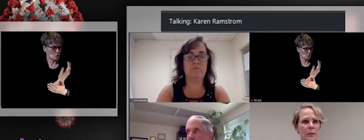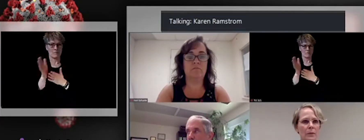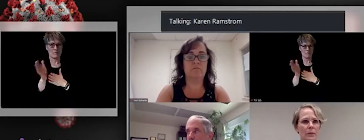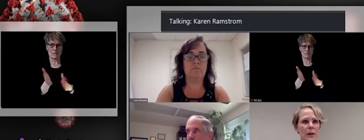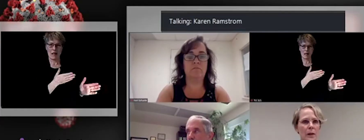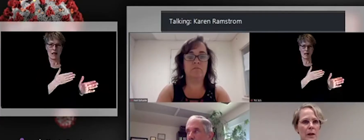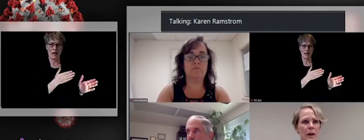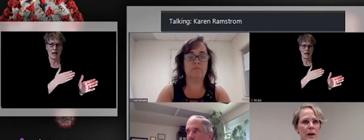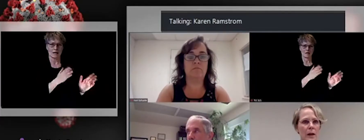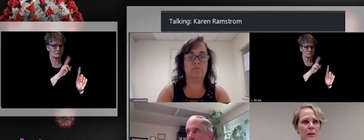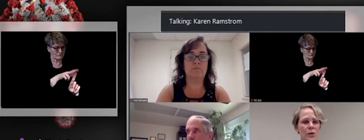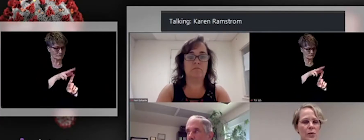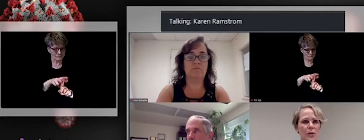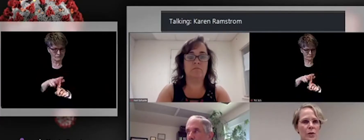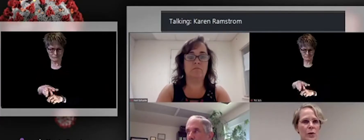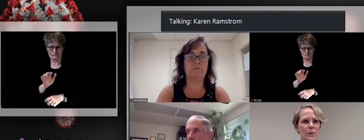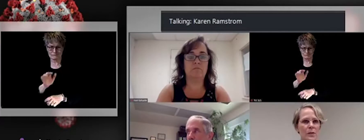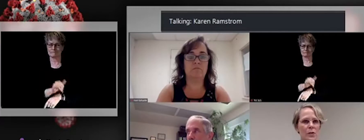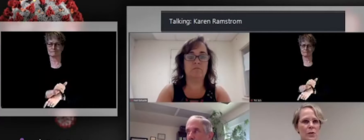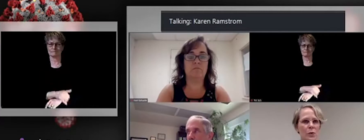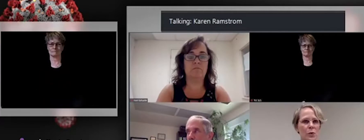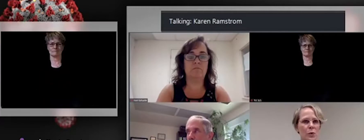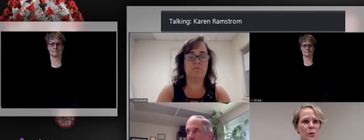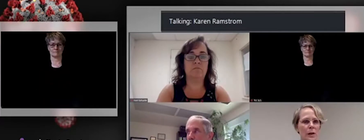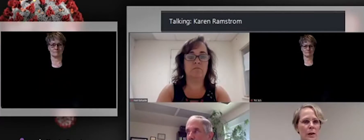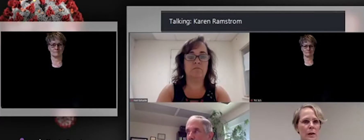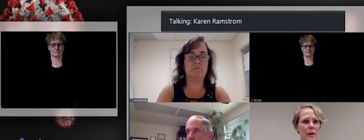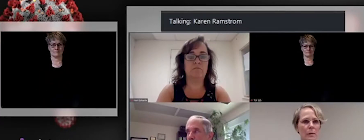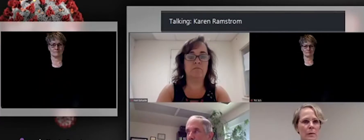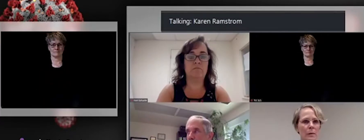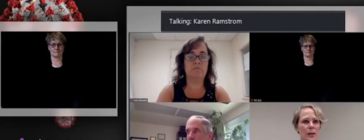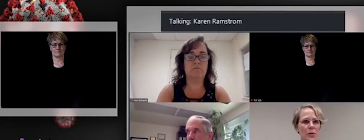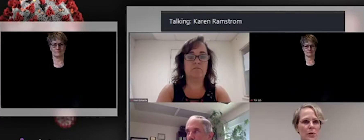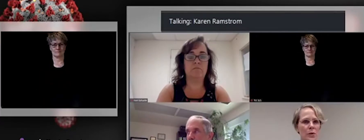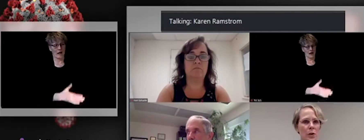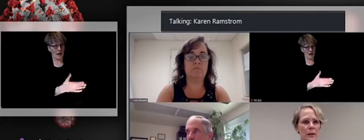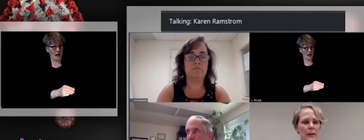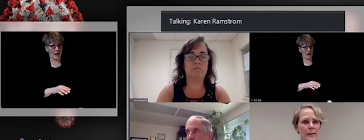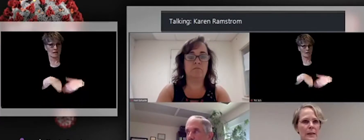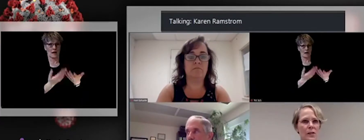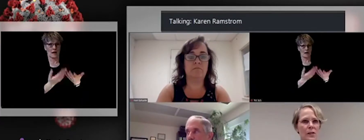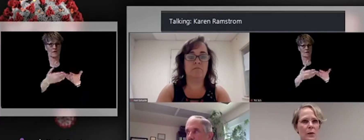that there is a student who comes to school who is a diagnosed with COVID-19. So, we've